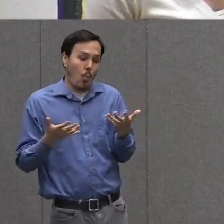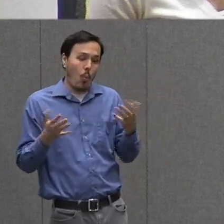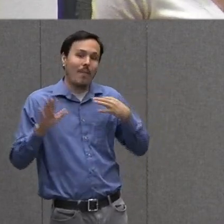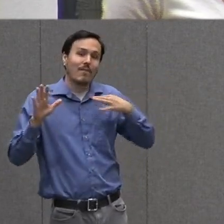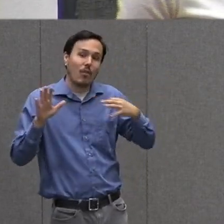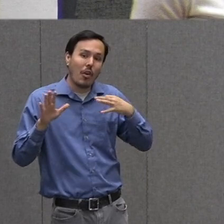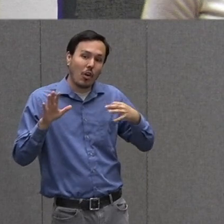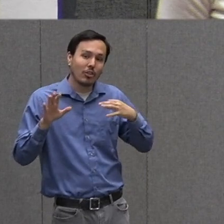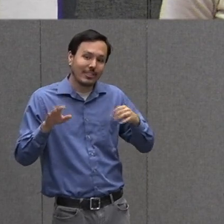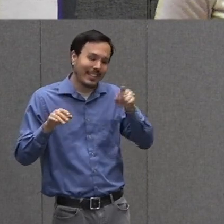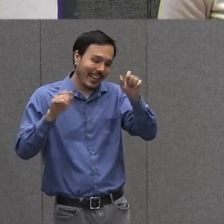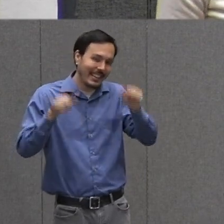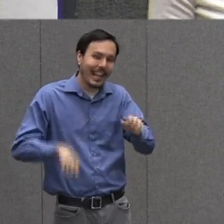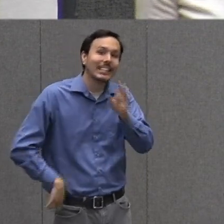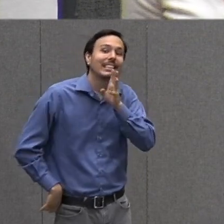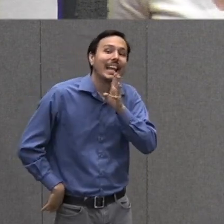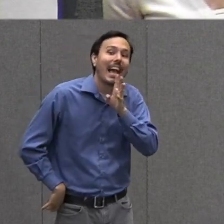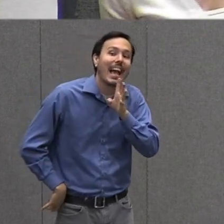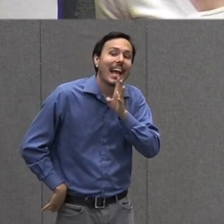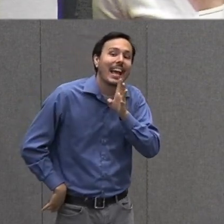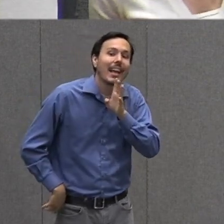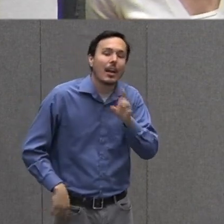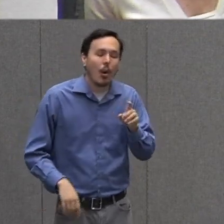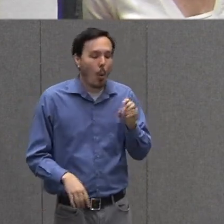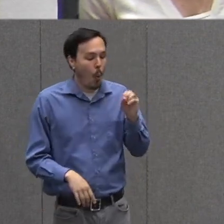as well as where volunteers can take place.